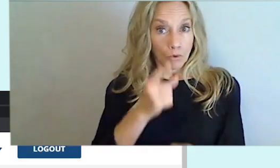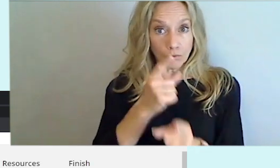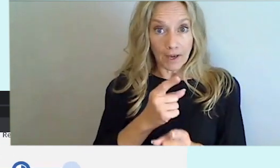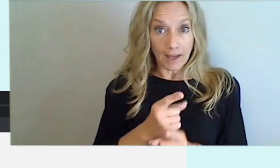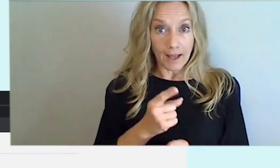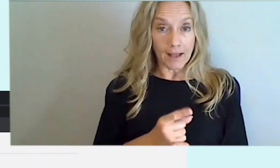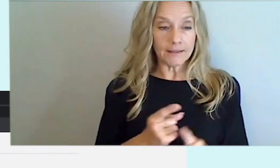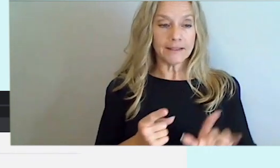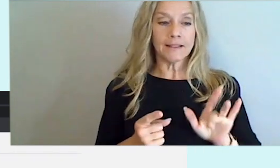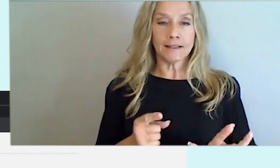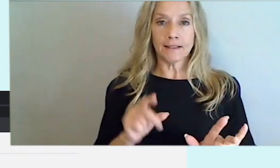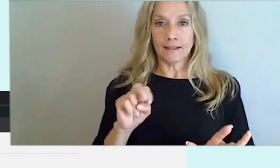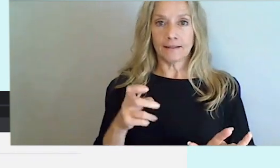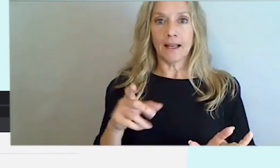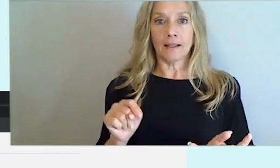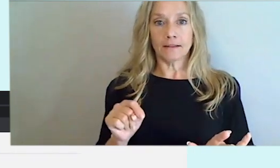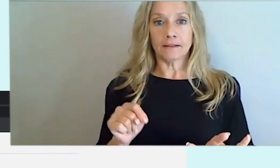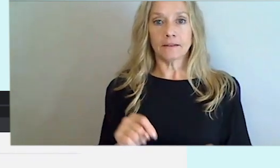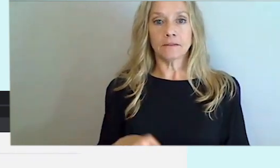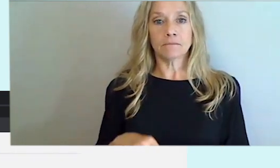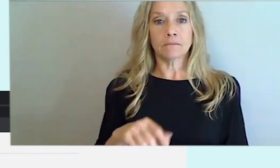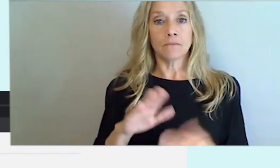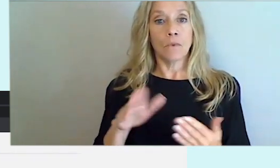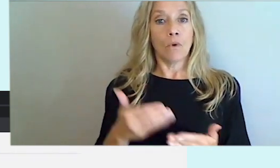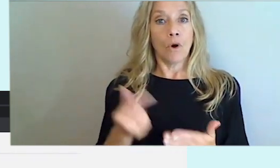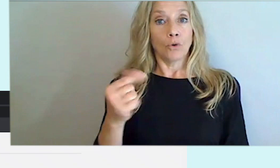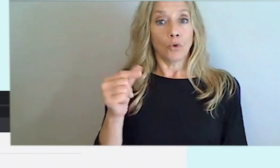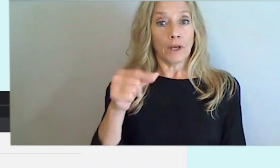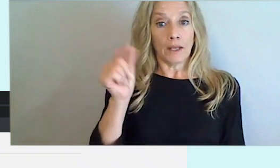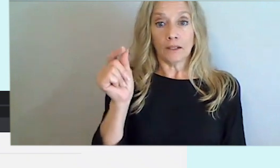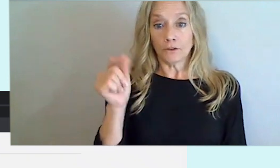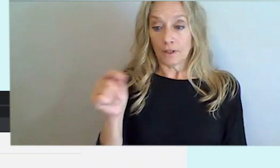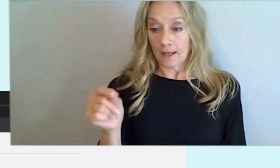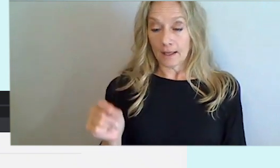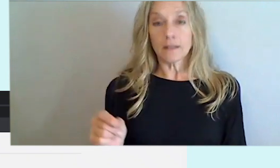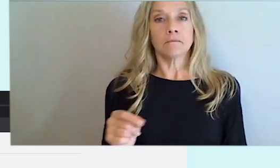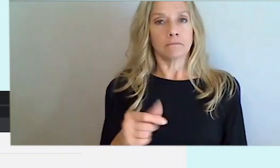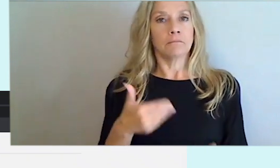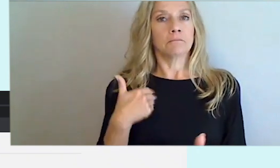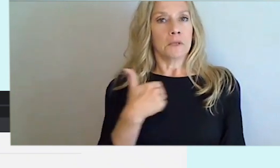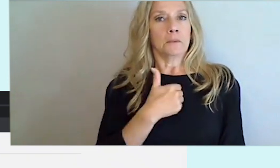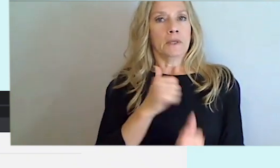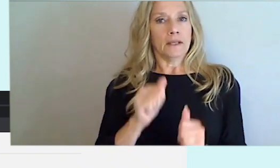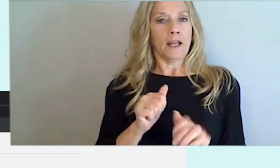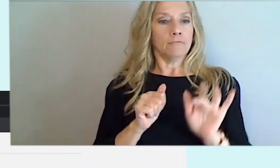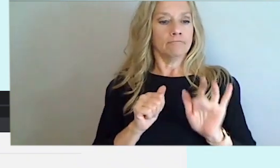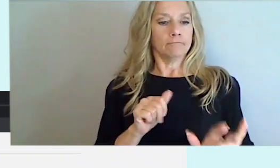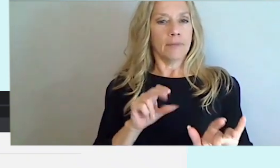Once all the checkmarks are green and everything is correct, the member can click next and move forward with their renewal.